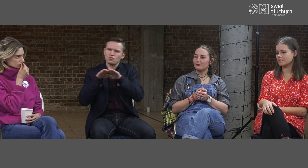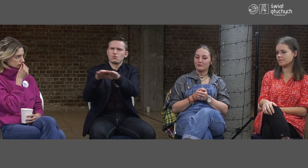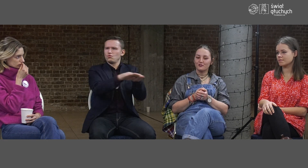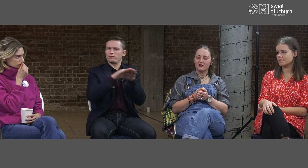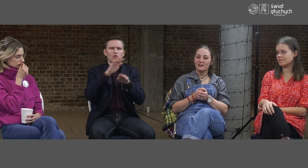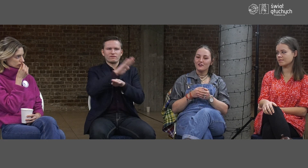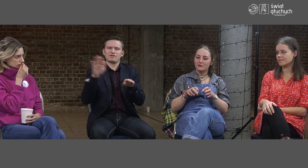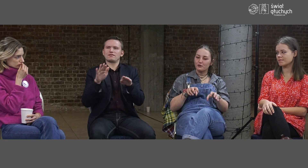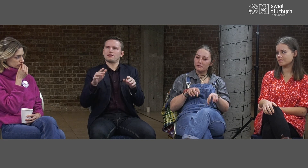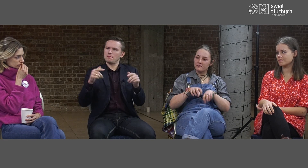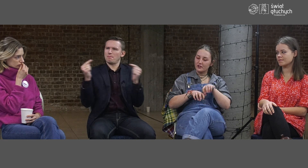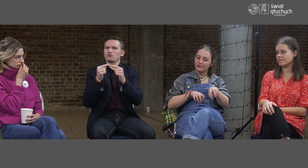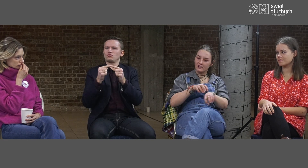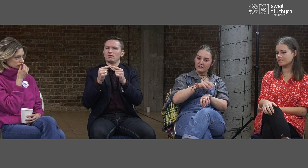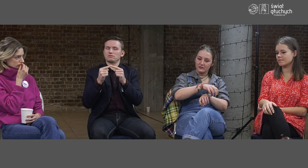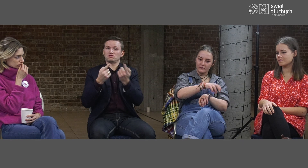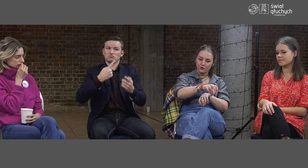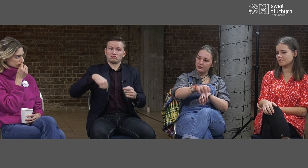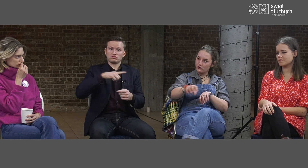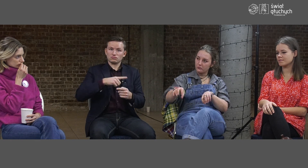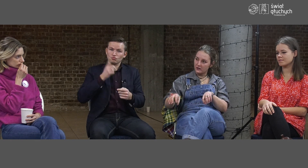or do we have to be in these different groups,